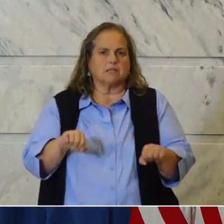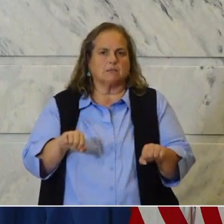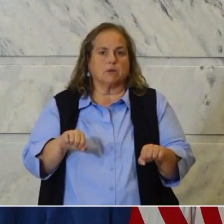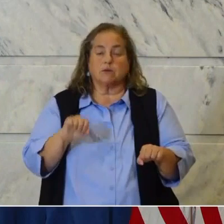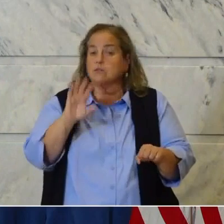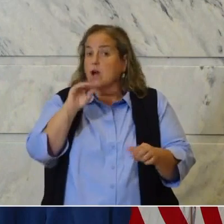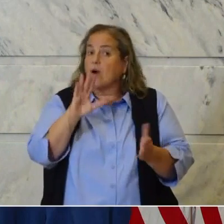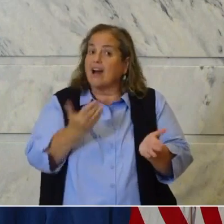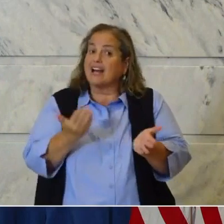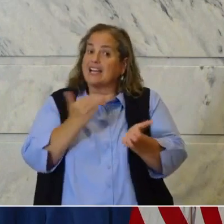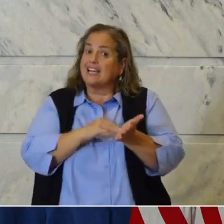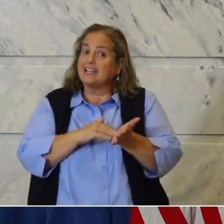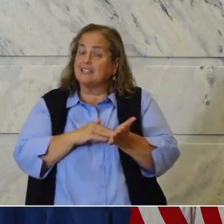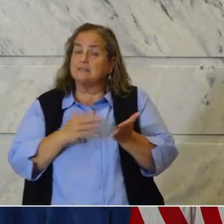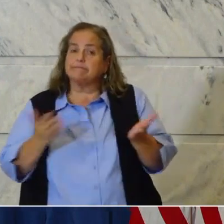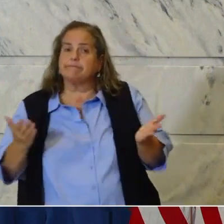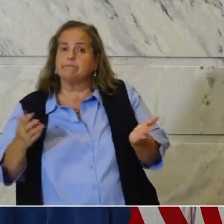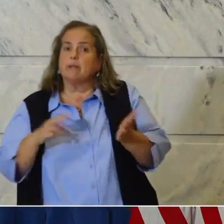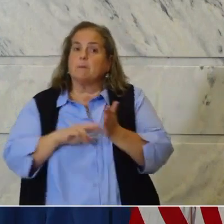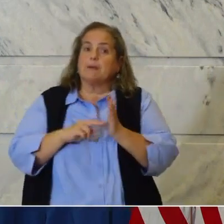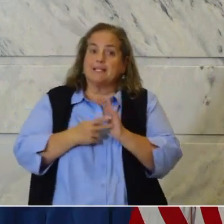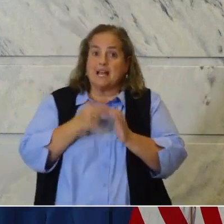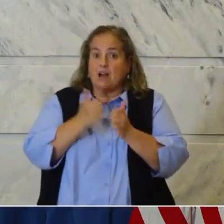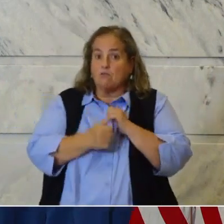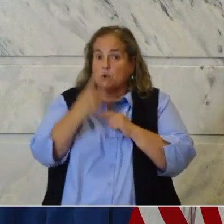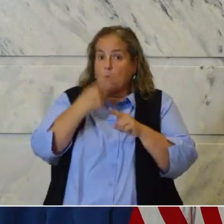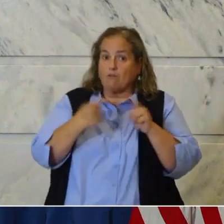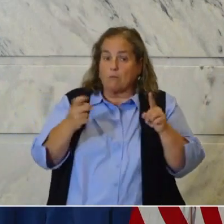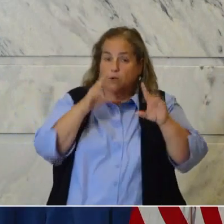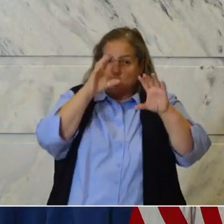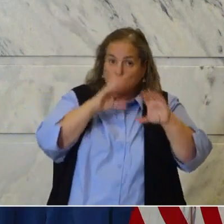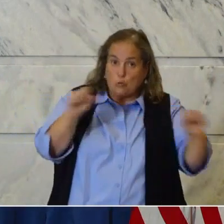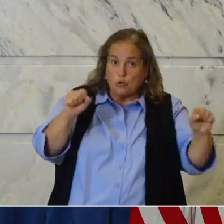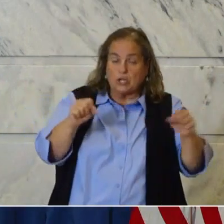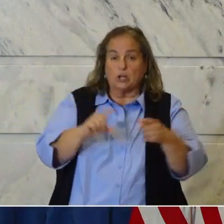it's gonna come down toe everybody from superintendents, two coaches to to the